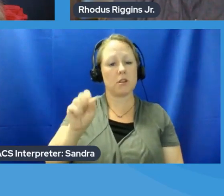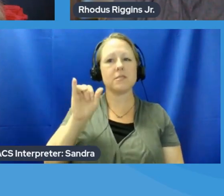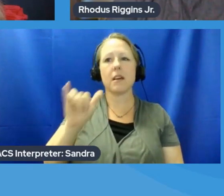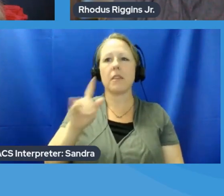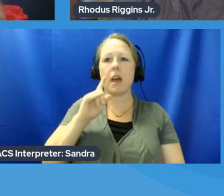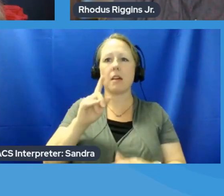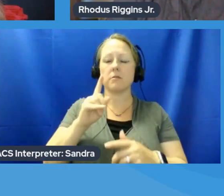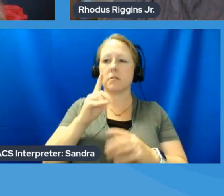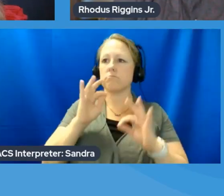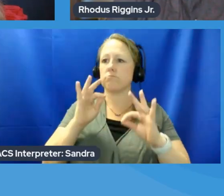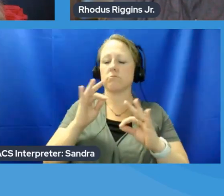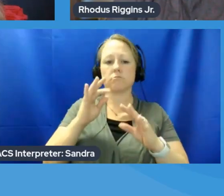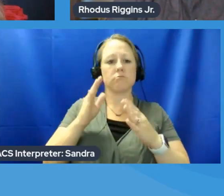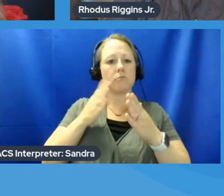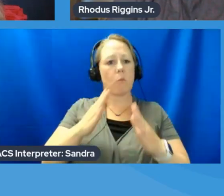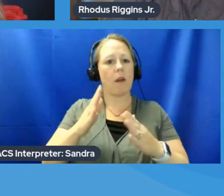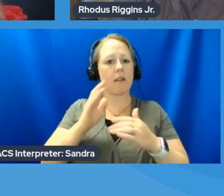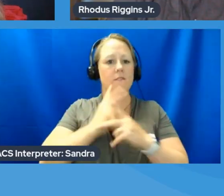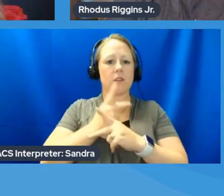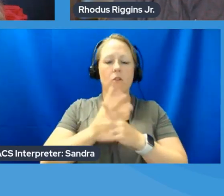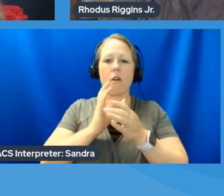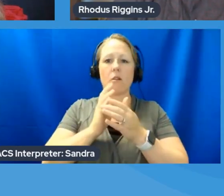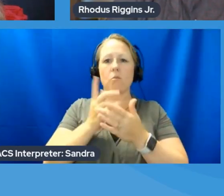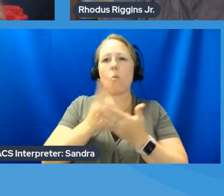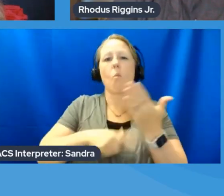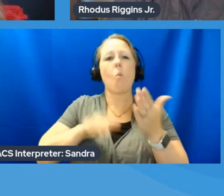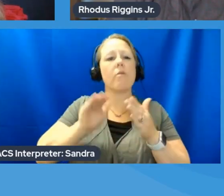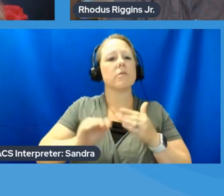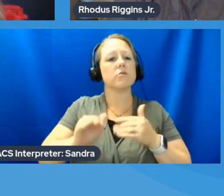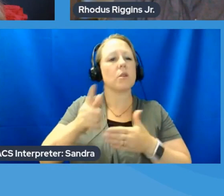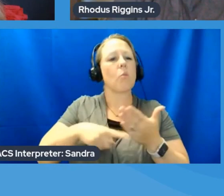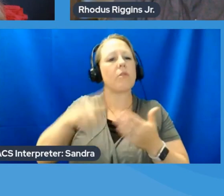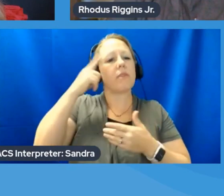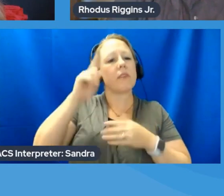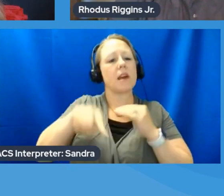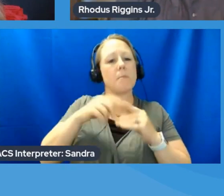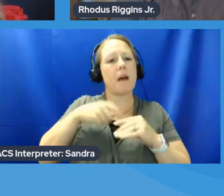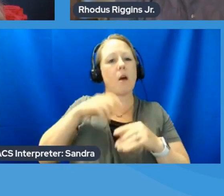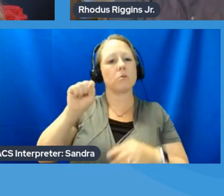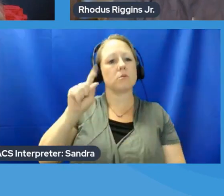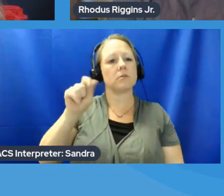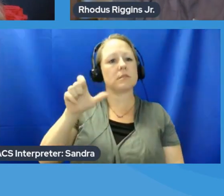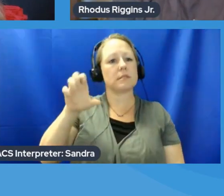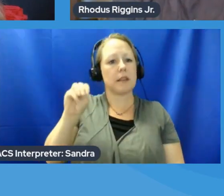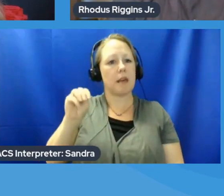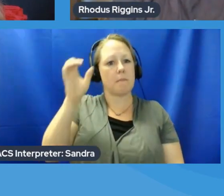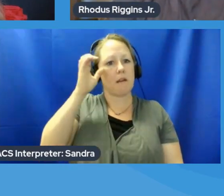and what they're thinking. And it starts with the child's thinking and where they are.